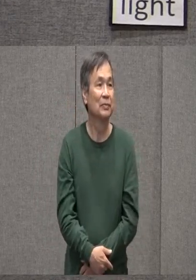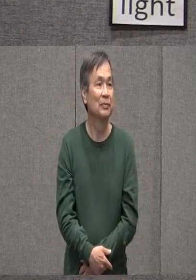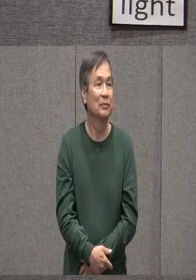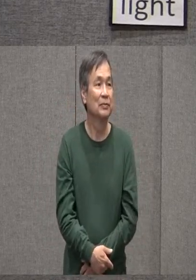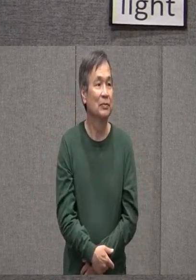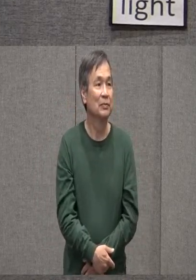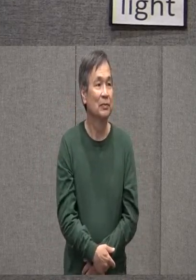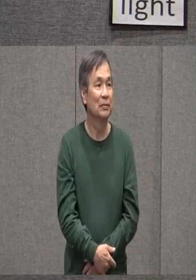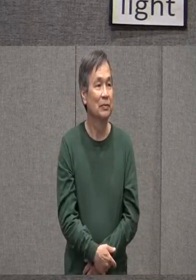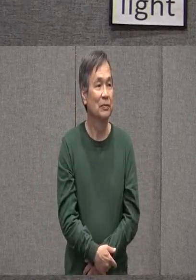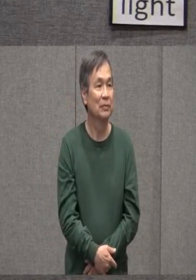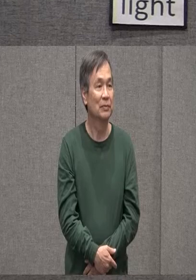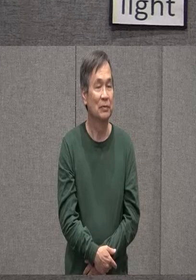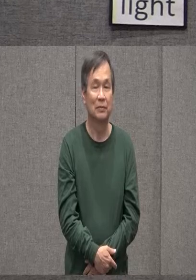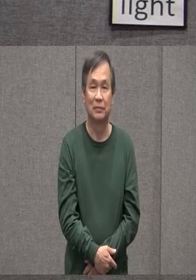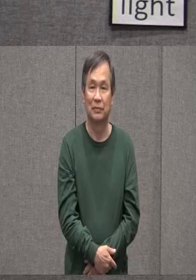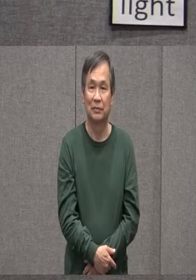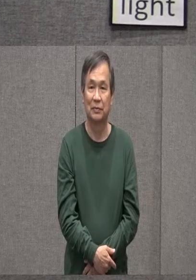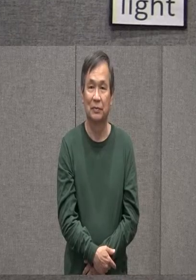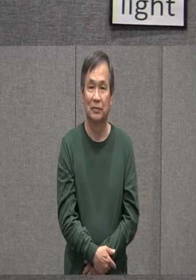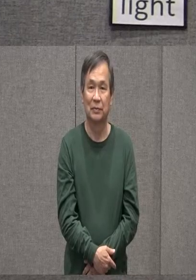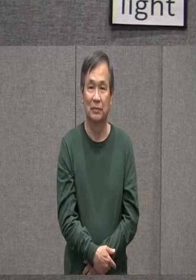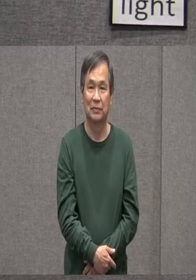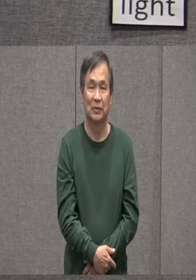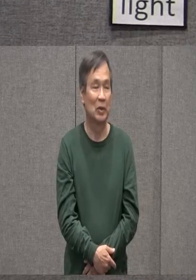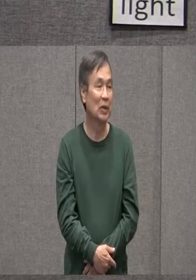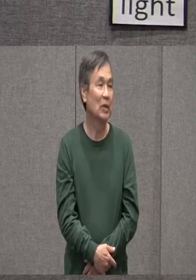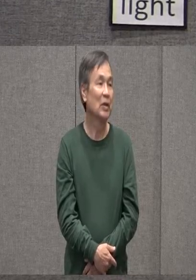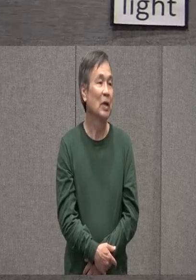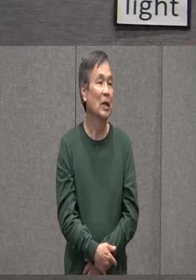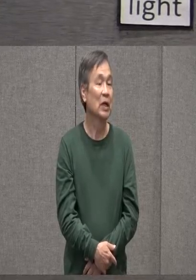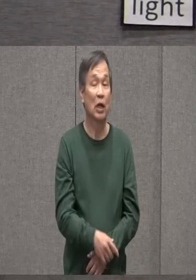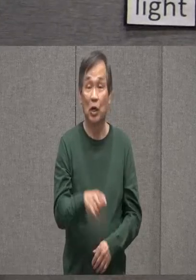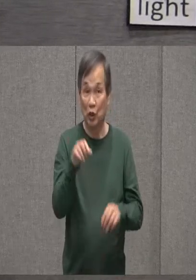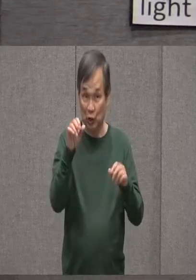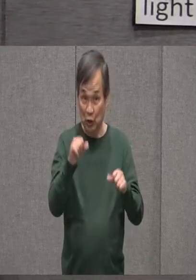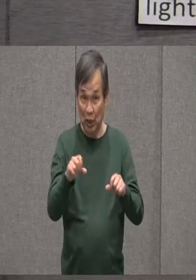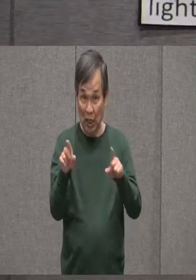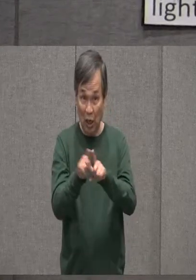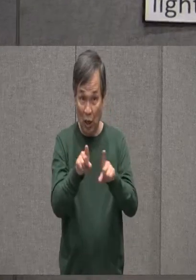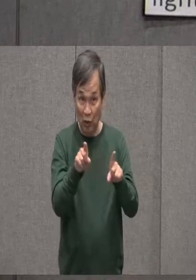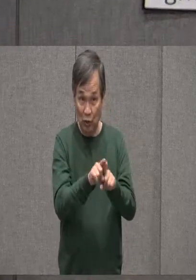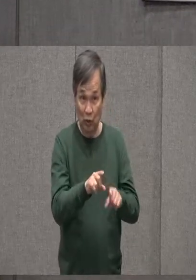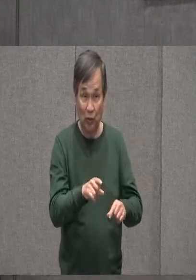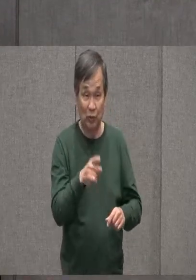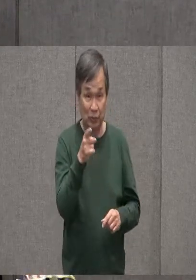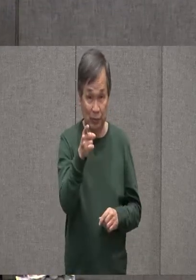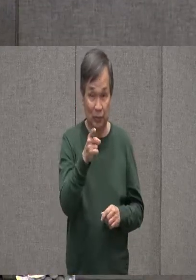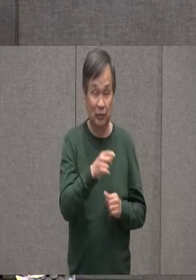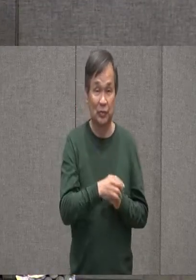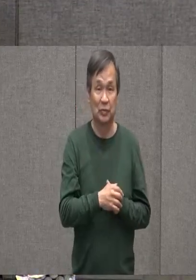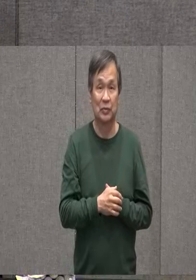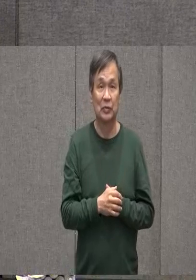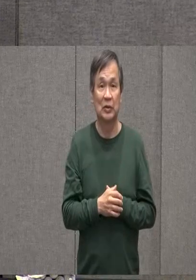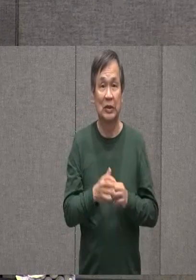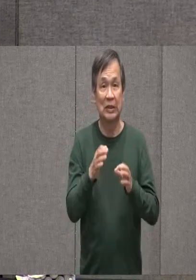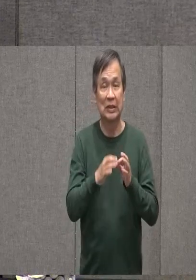So there I have my red pool noodles. You could also use something as simple as a pencil.